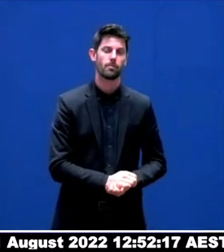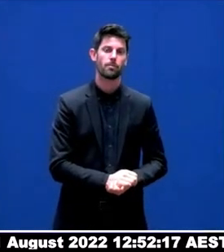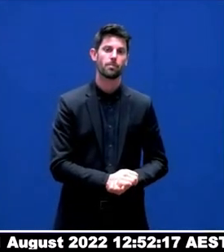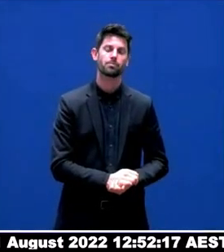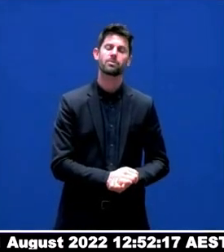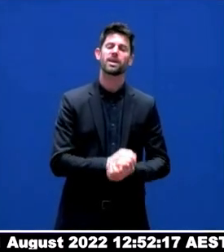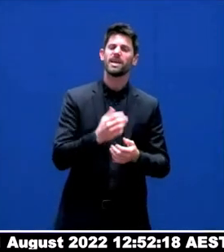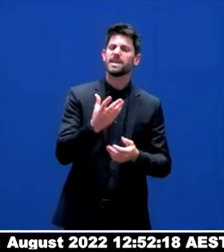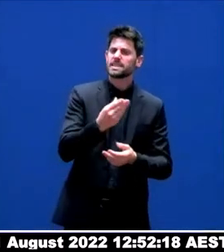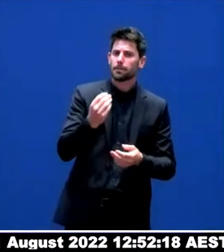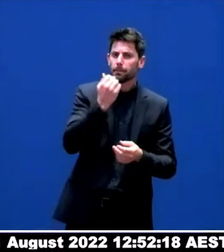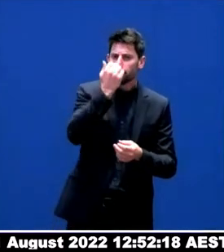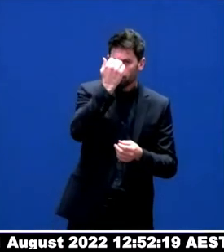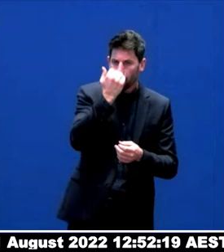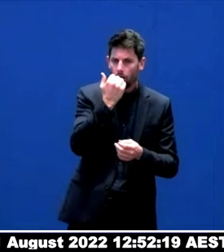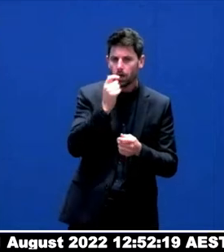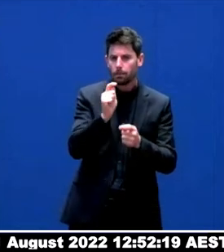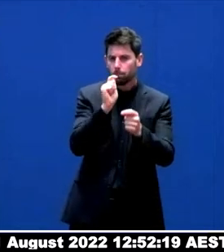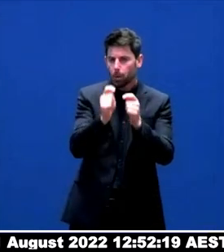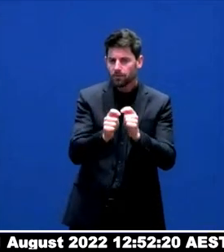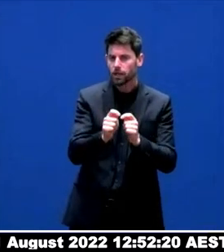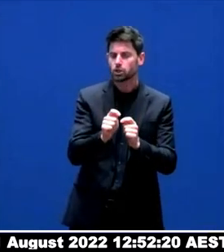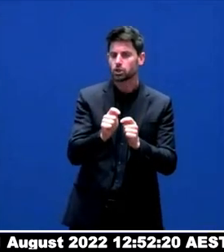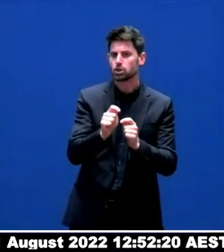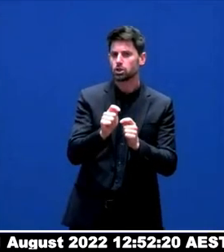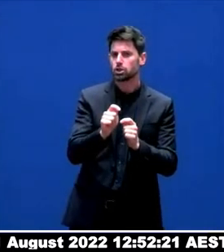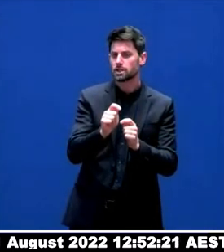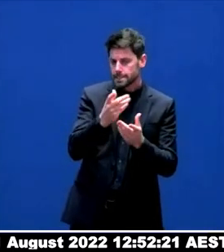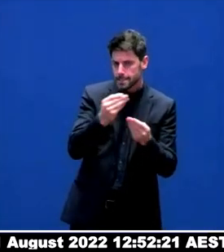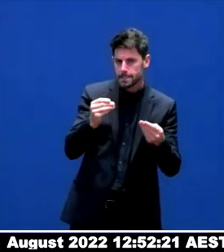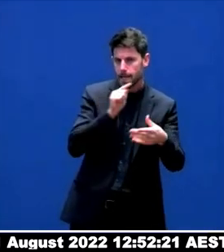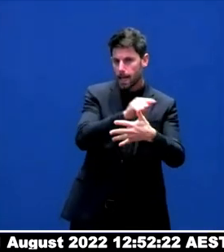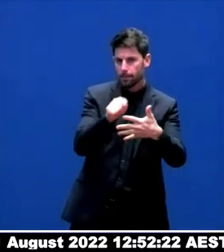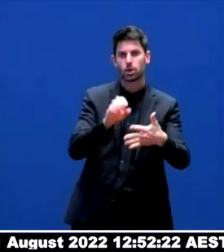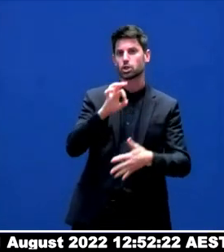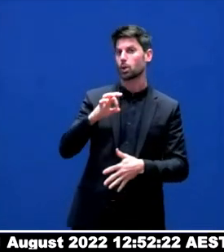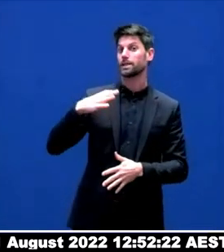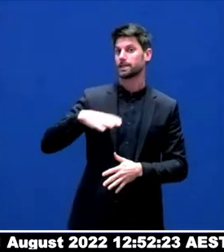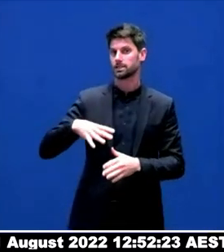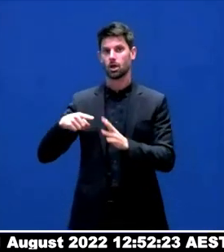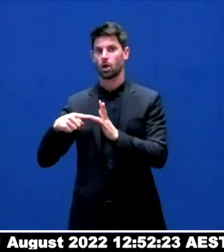modifications where an OT assessment isn't required, and in response to the Ombudsman's